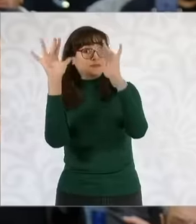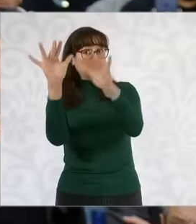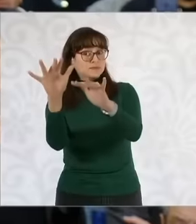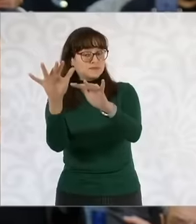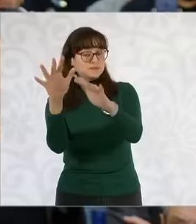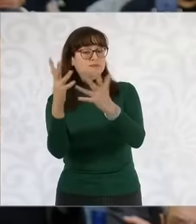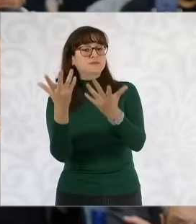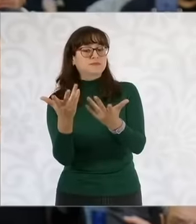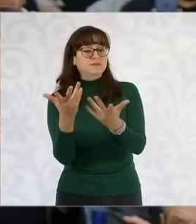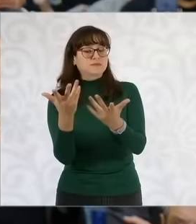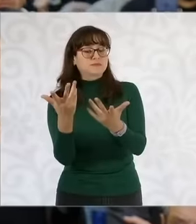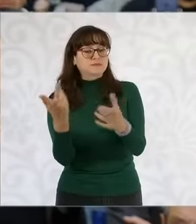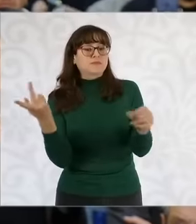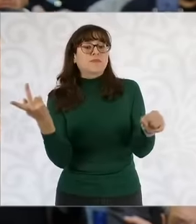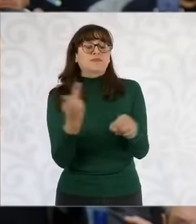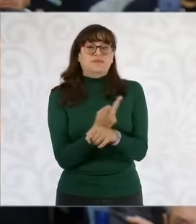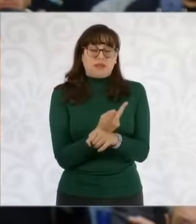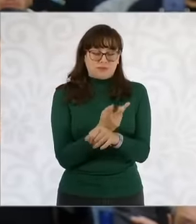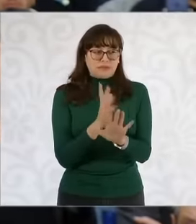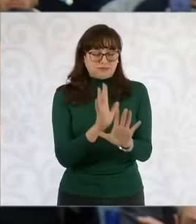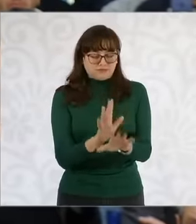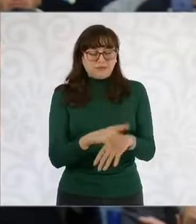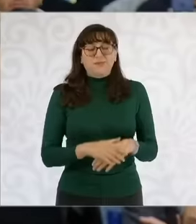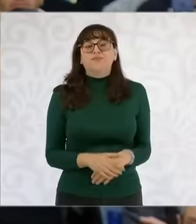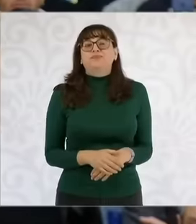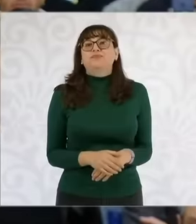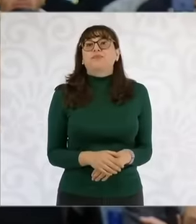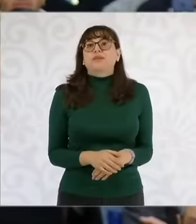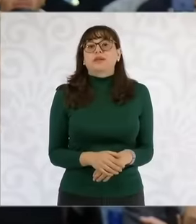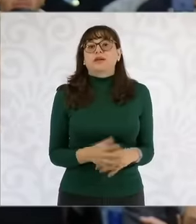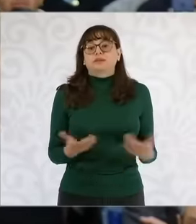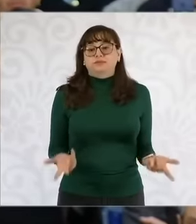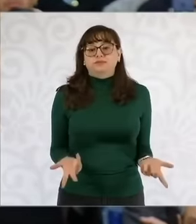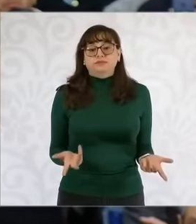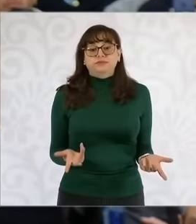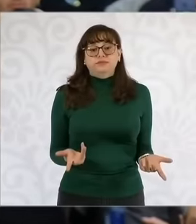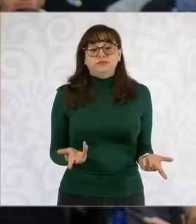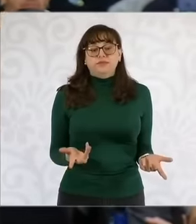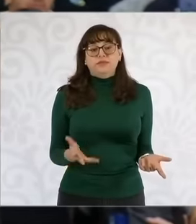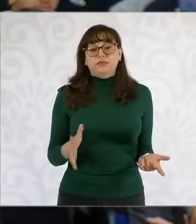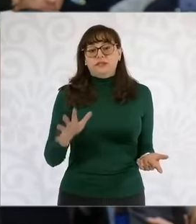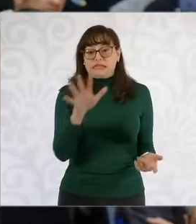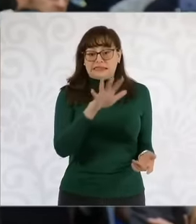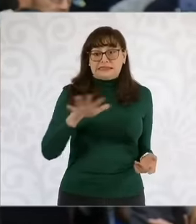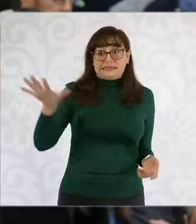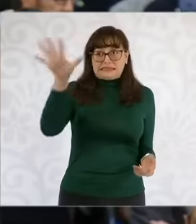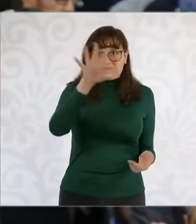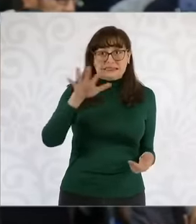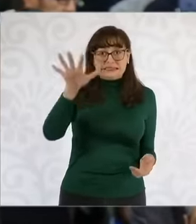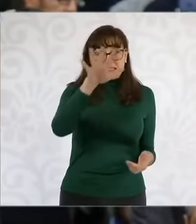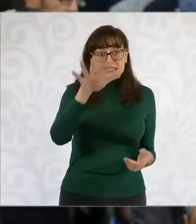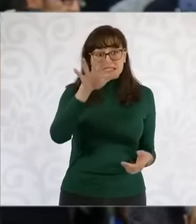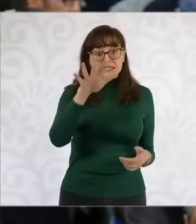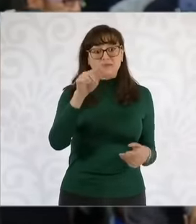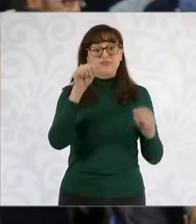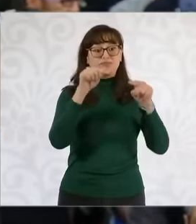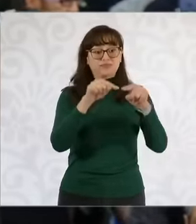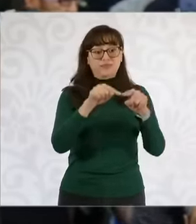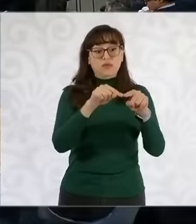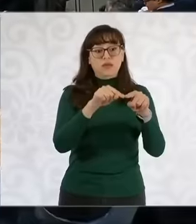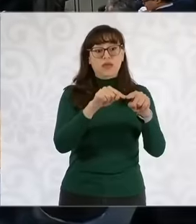there is also a historical illusion. between the sister towns of Fuerte Sinaloa and Álamo Sonora